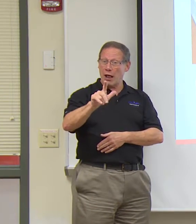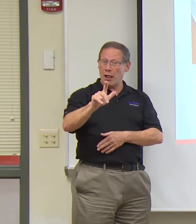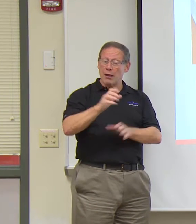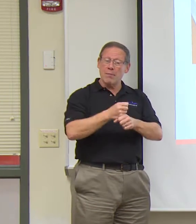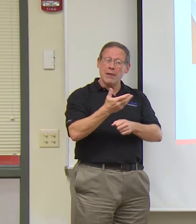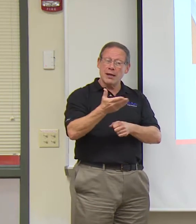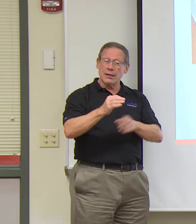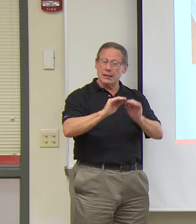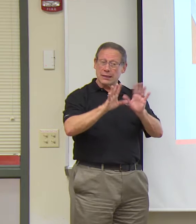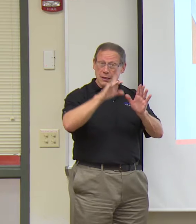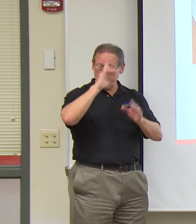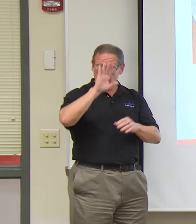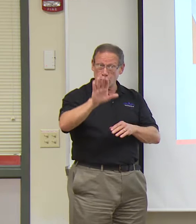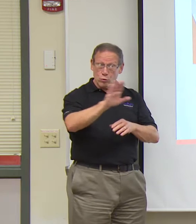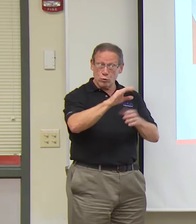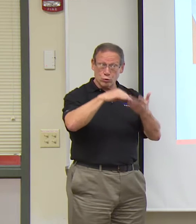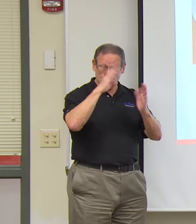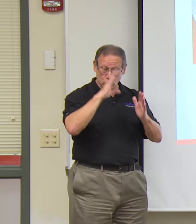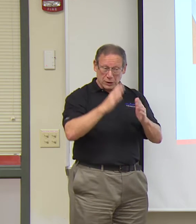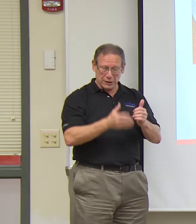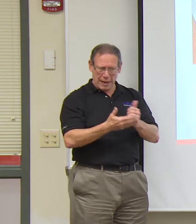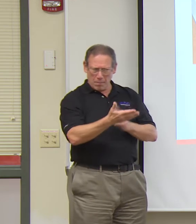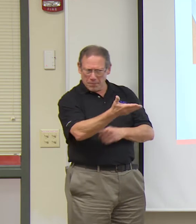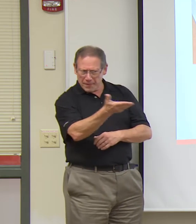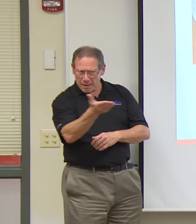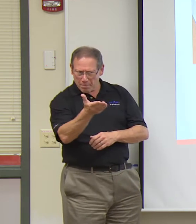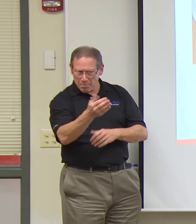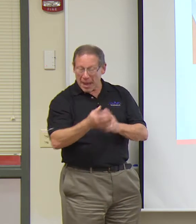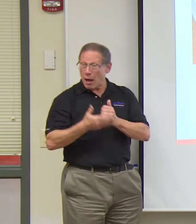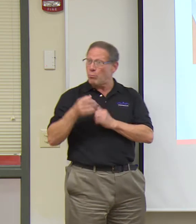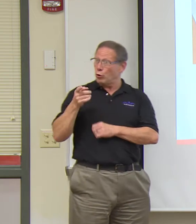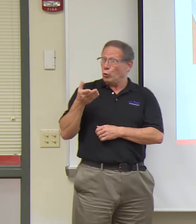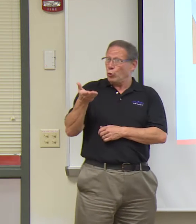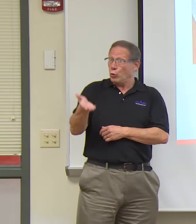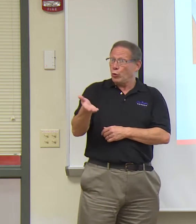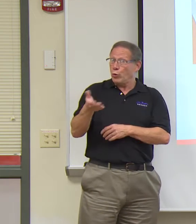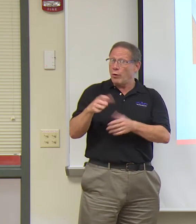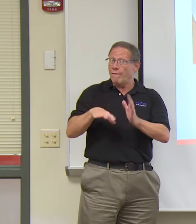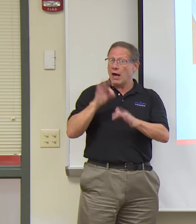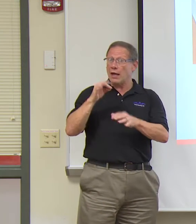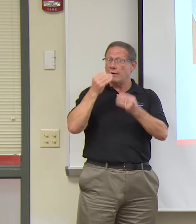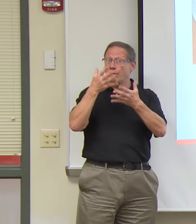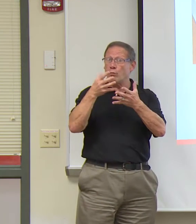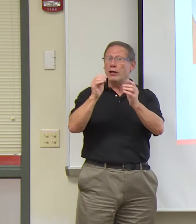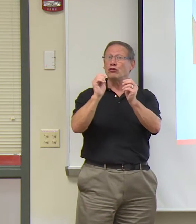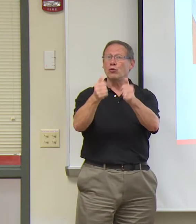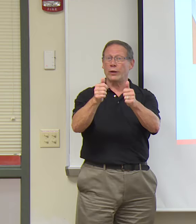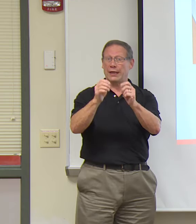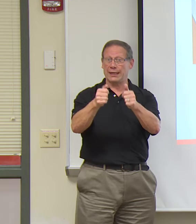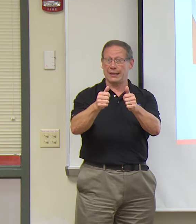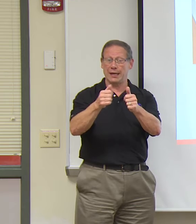to help them and you find information quickly. I'm gonna be going through here,